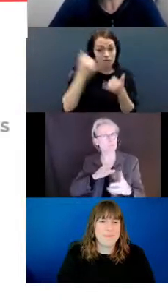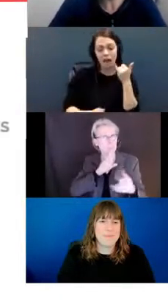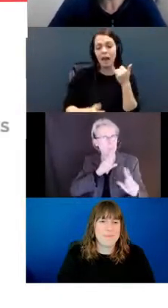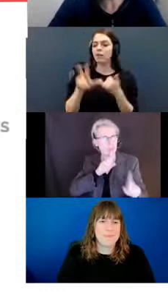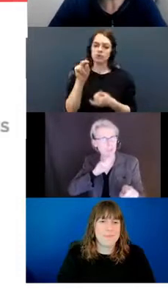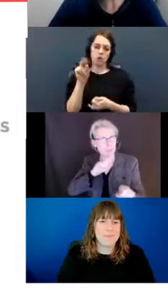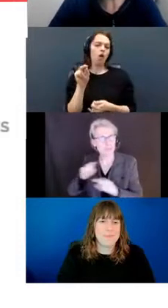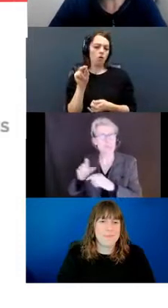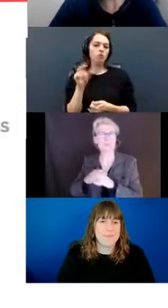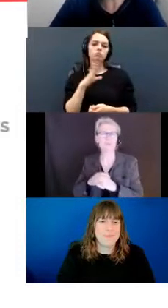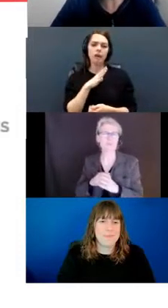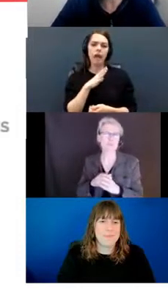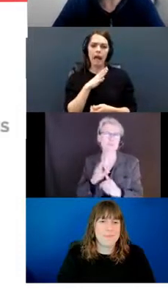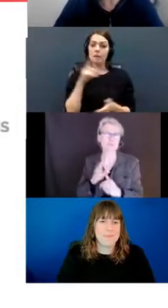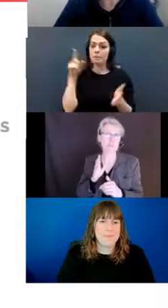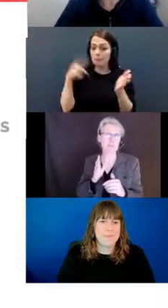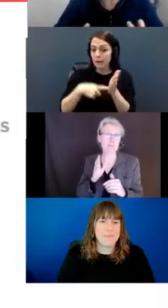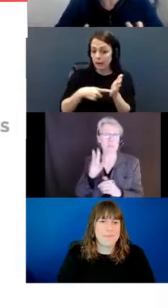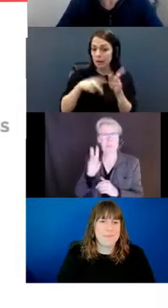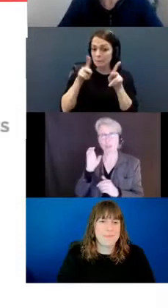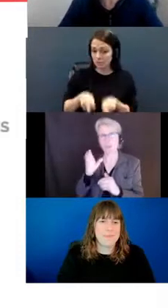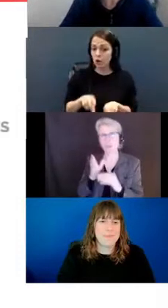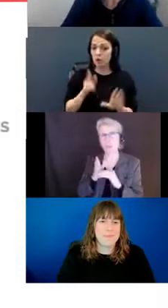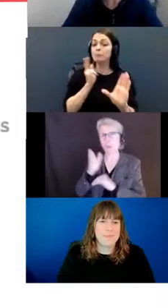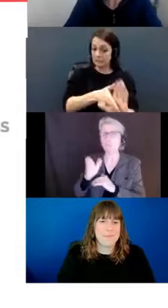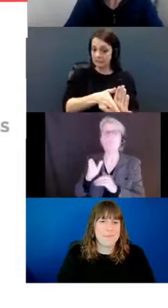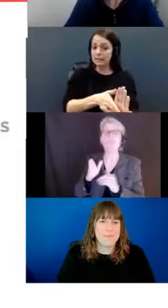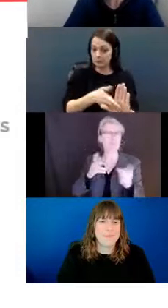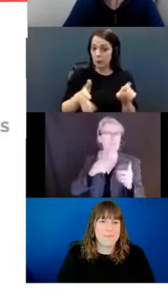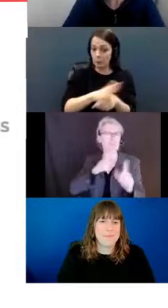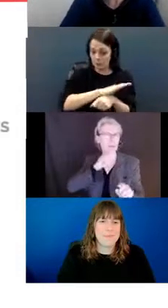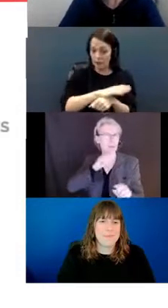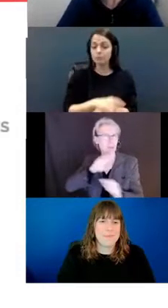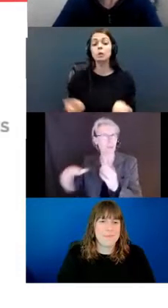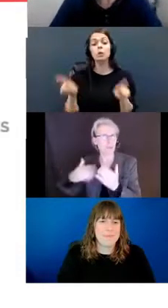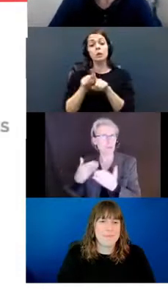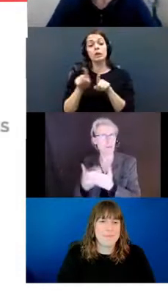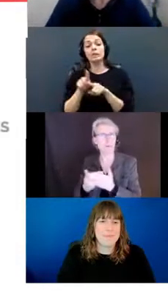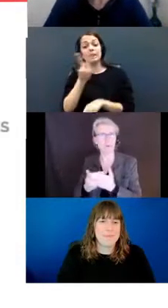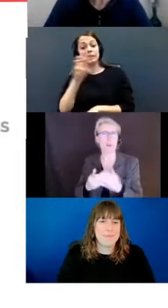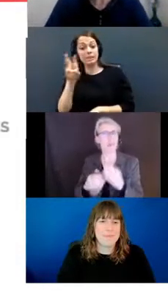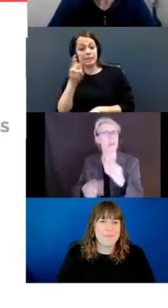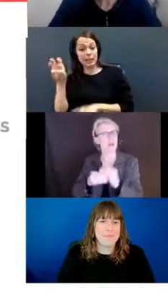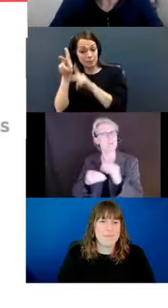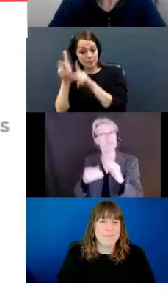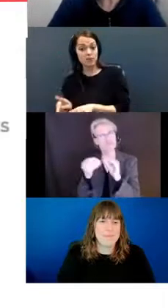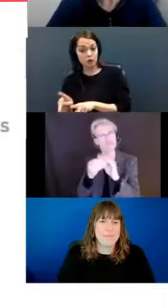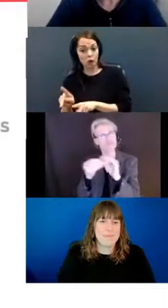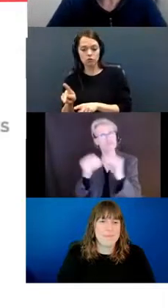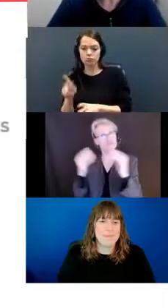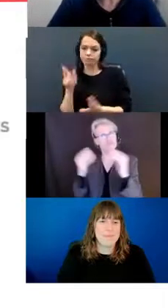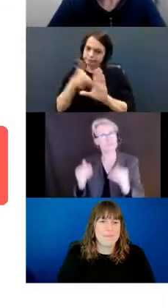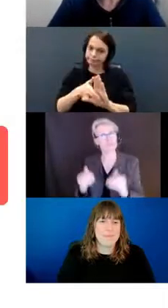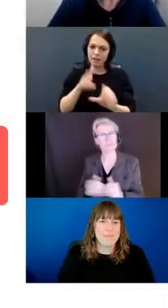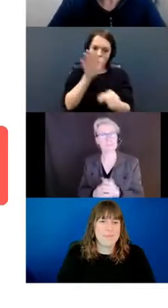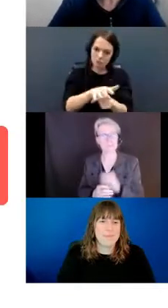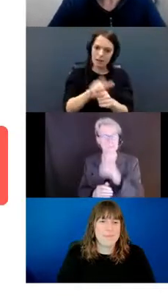more than 600 have finished the whole most of the thing and many comments as well next slide